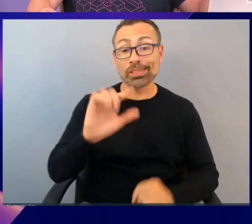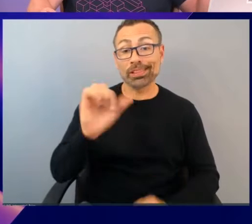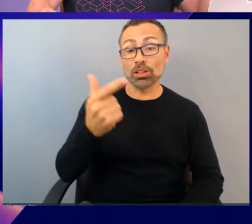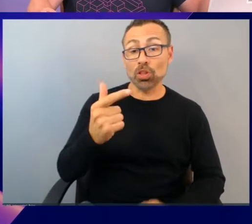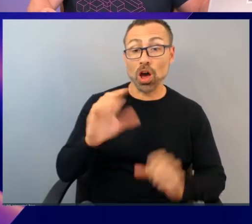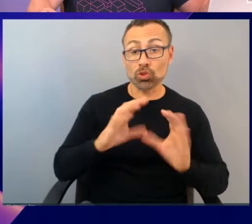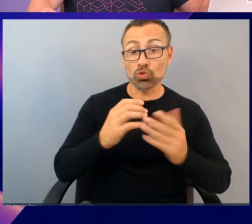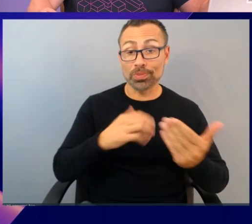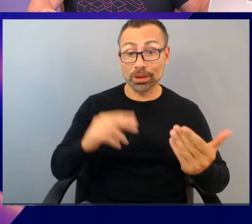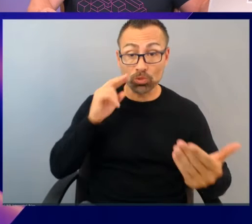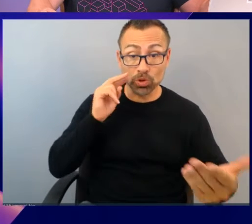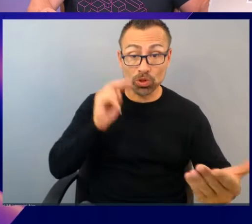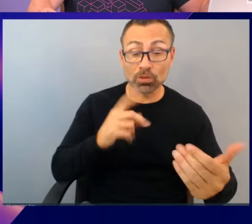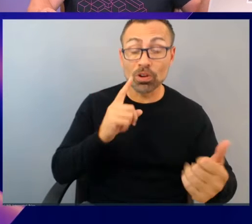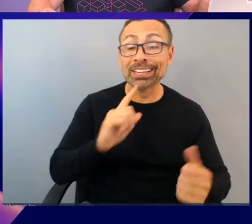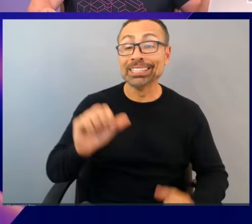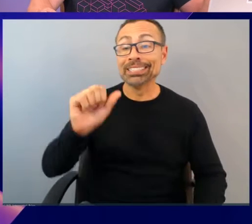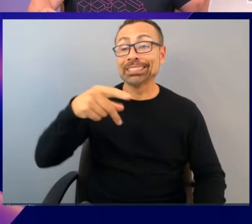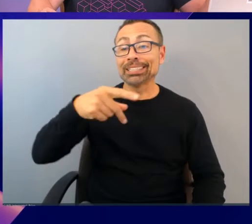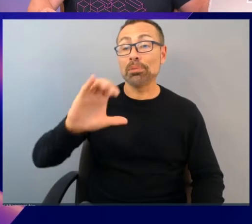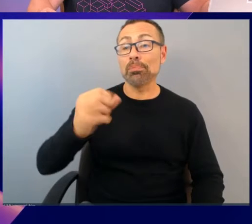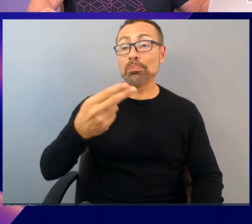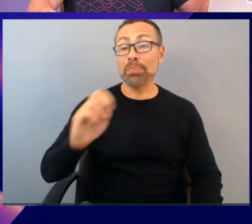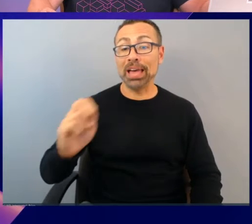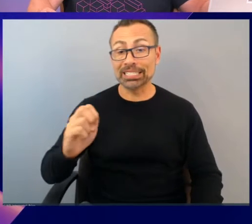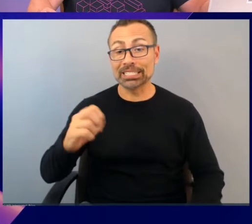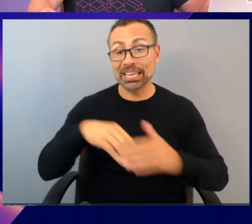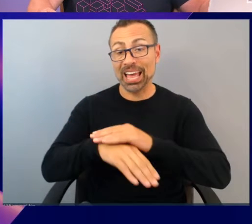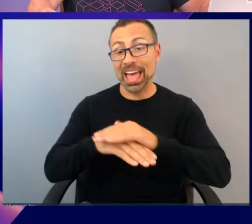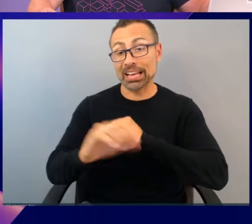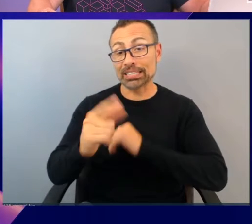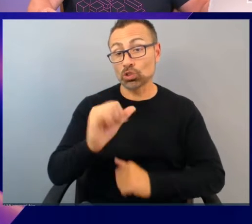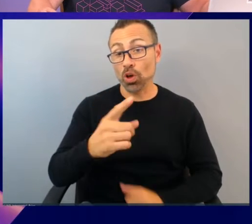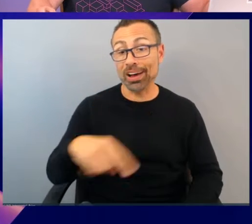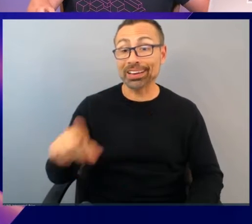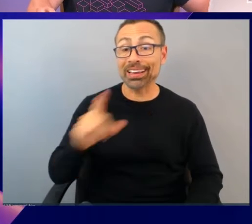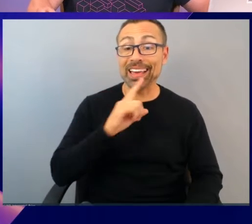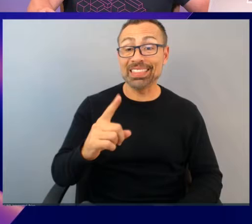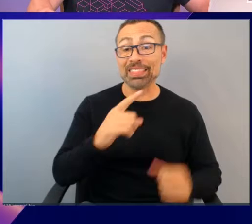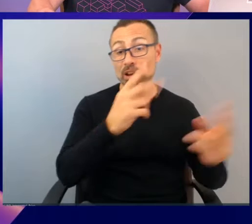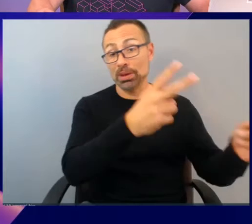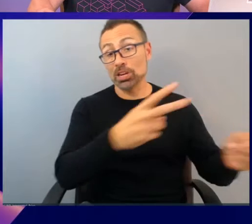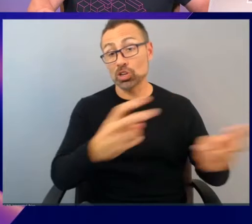And these are the access logs that are being ingested from the actual Apache Web Server that was prebuilt.